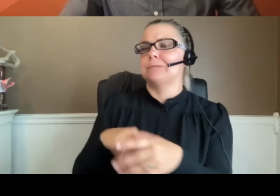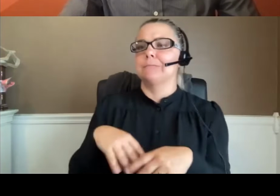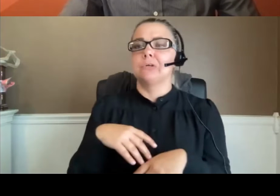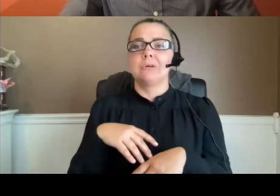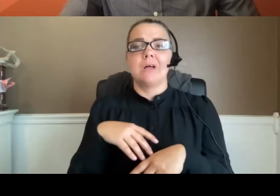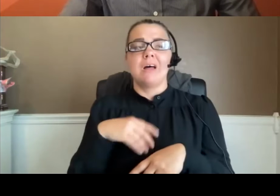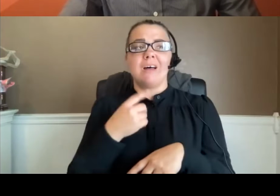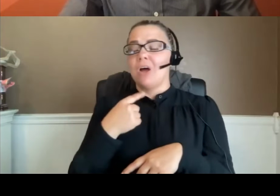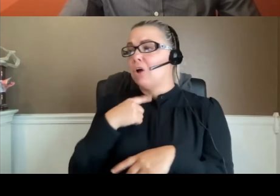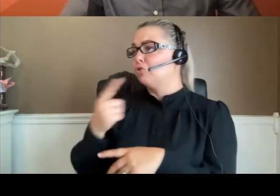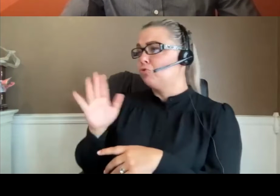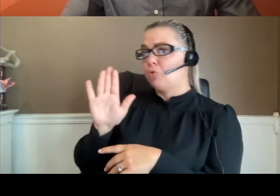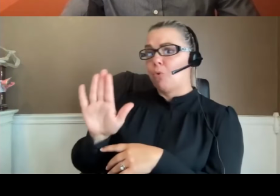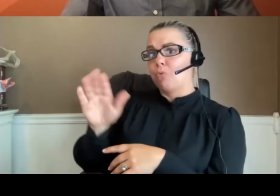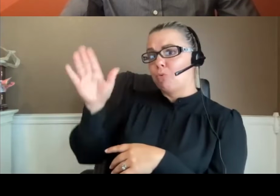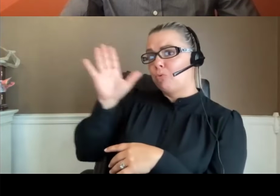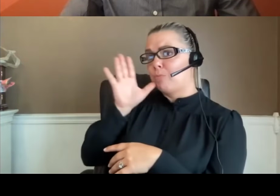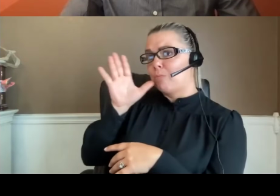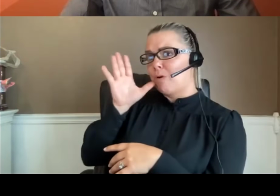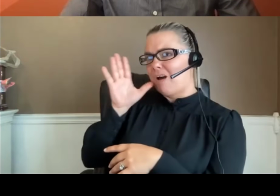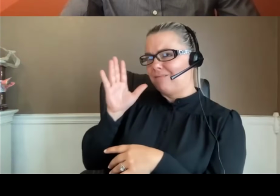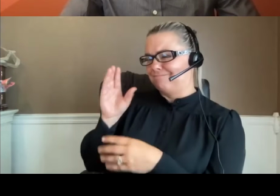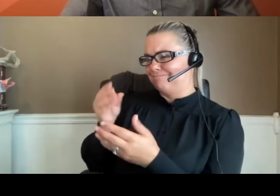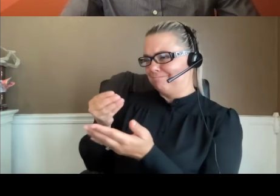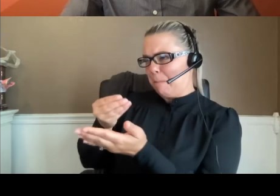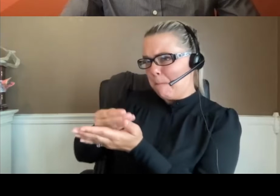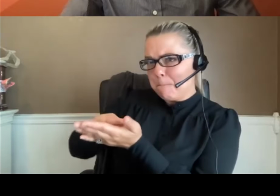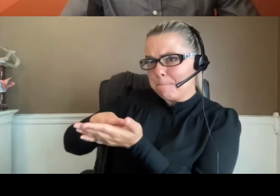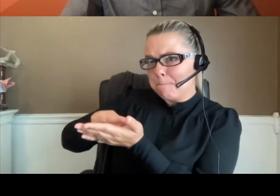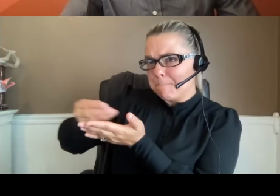worth it to invest too much money in her education because she's not going to be able to achieve